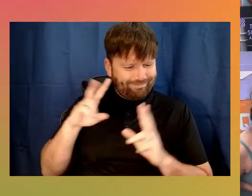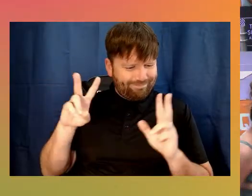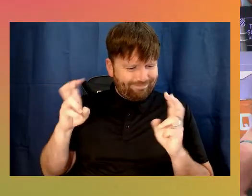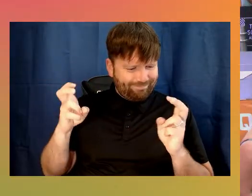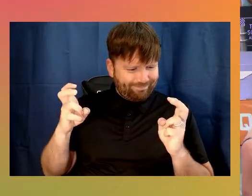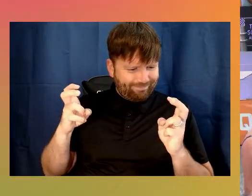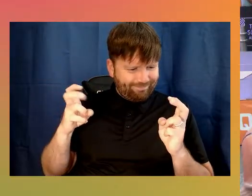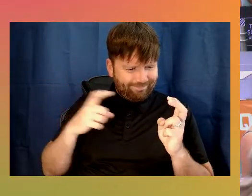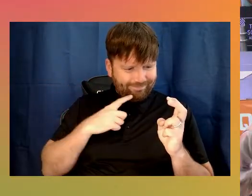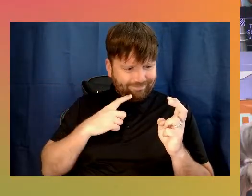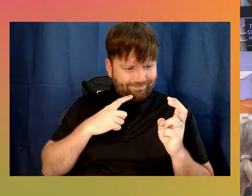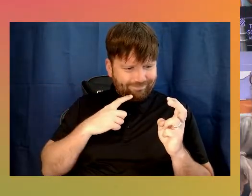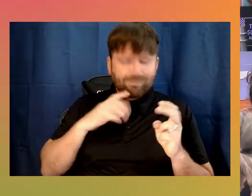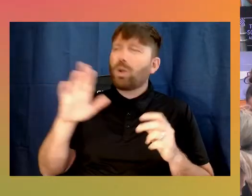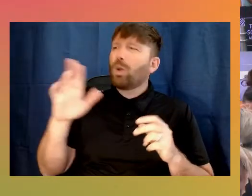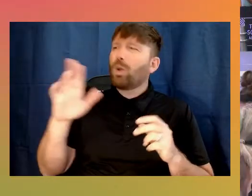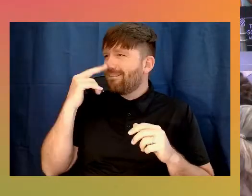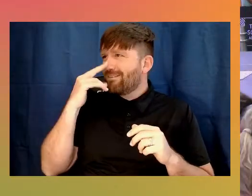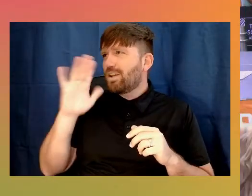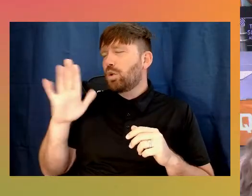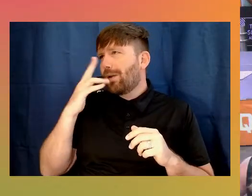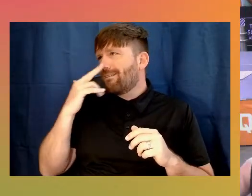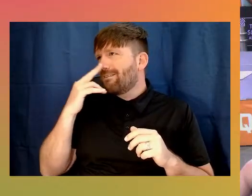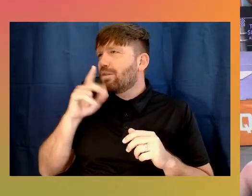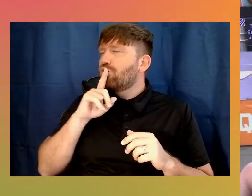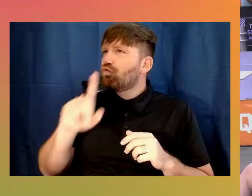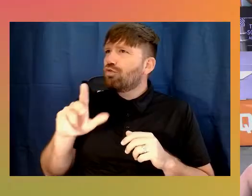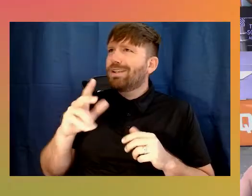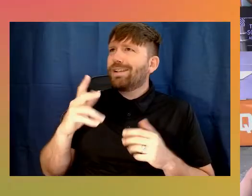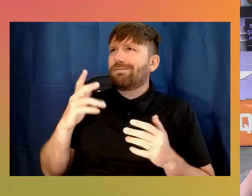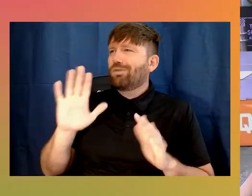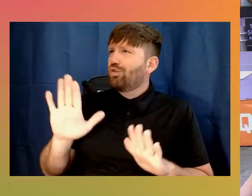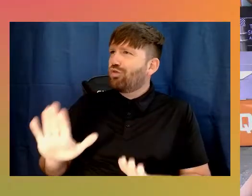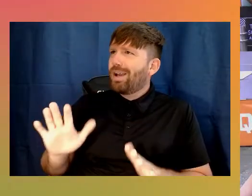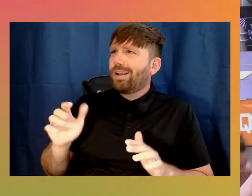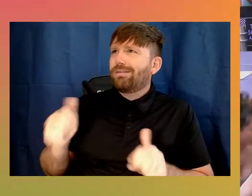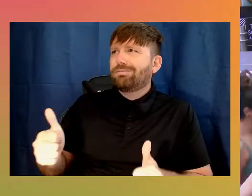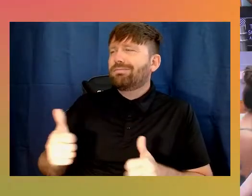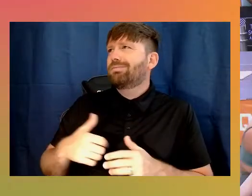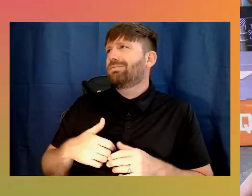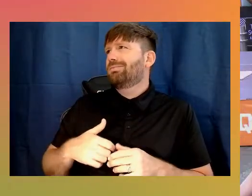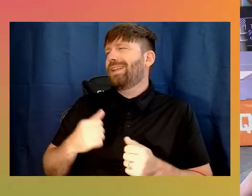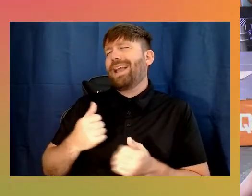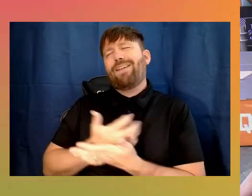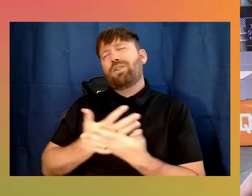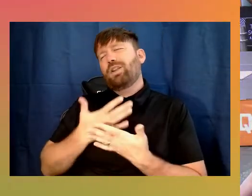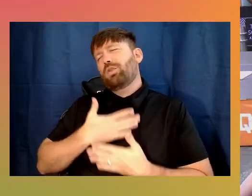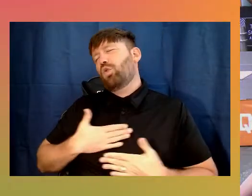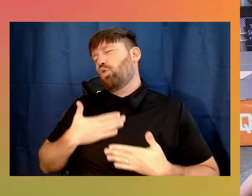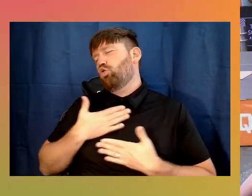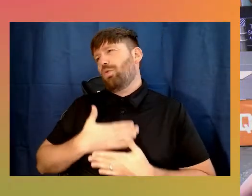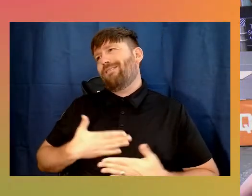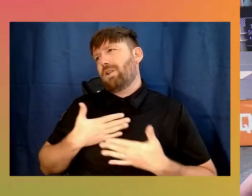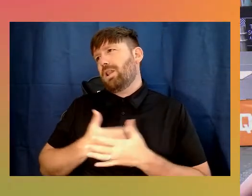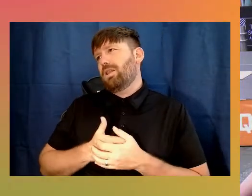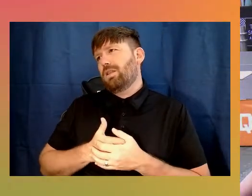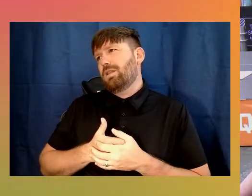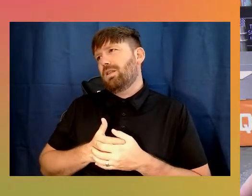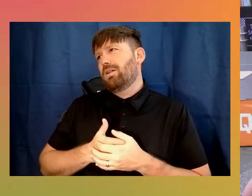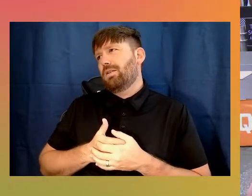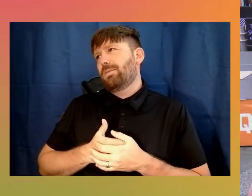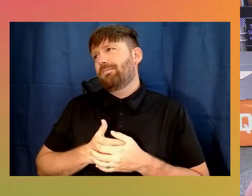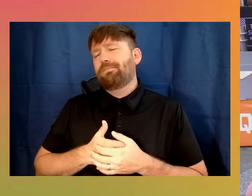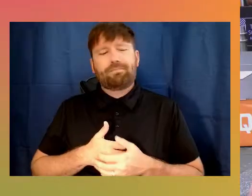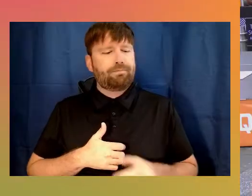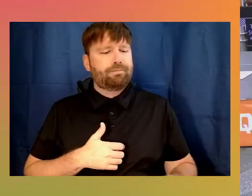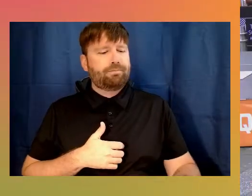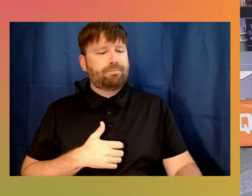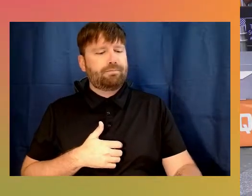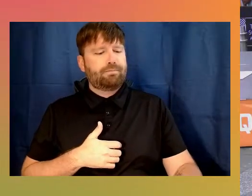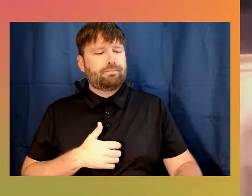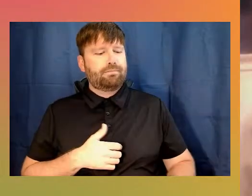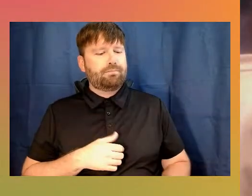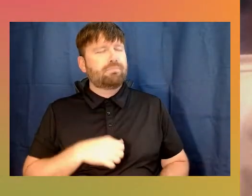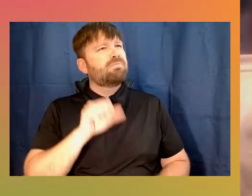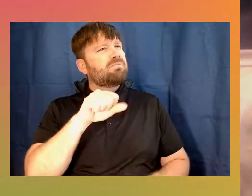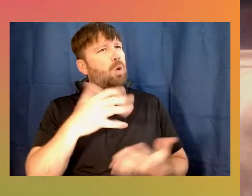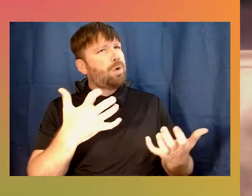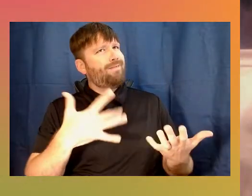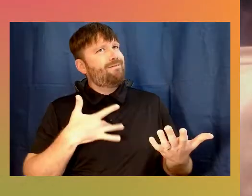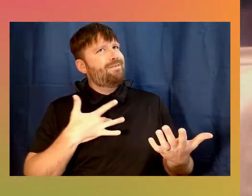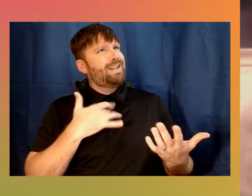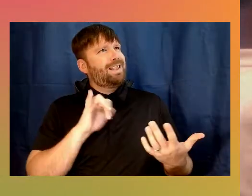I LOVE HOW YOU SAID, WHAT